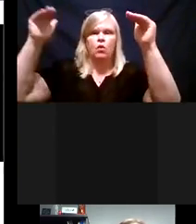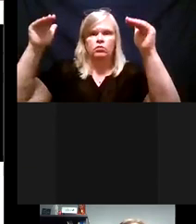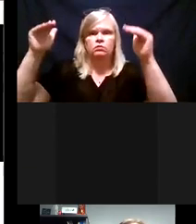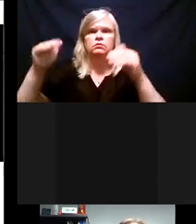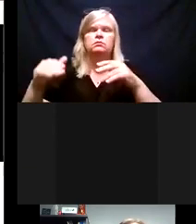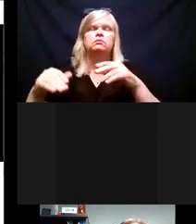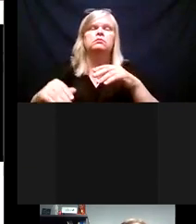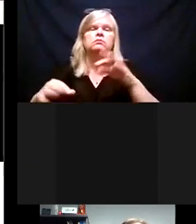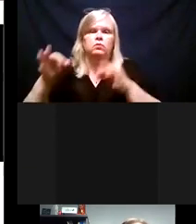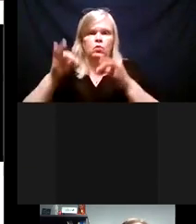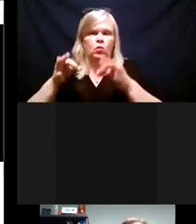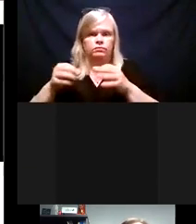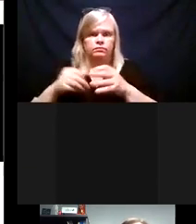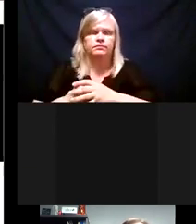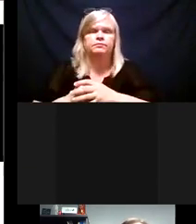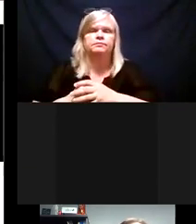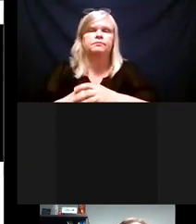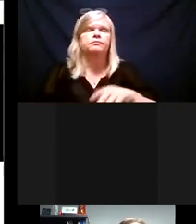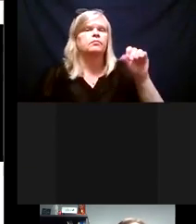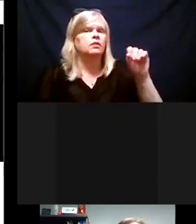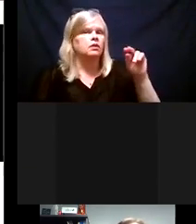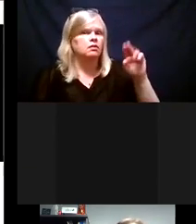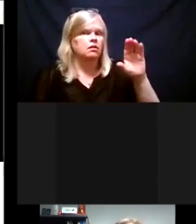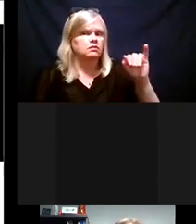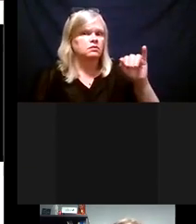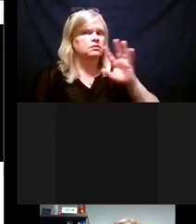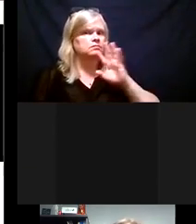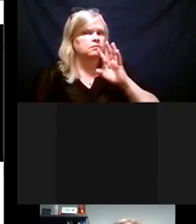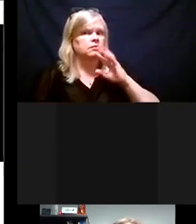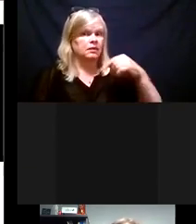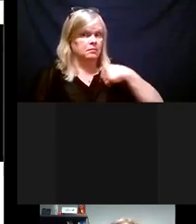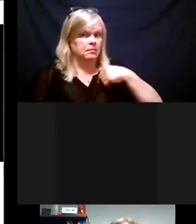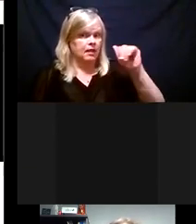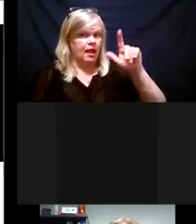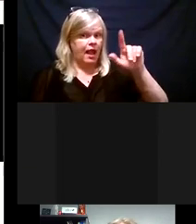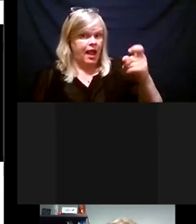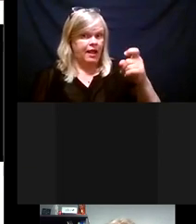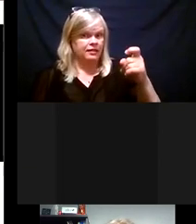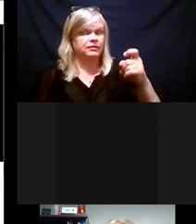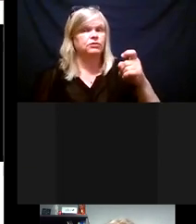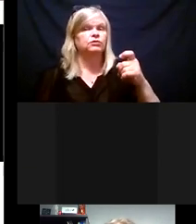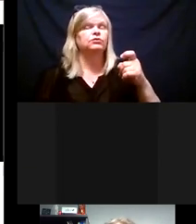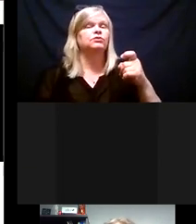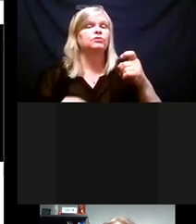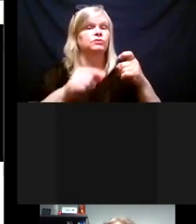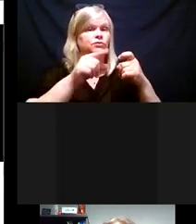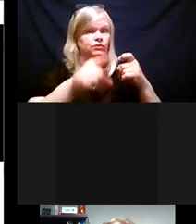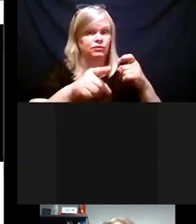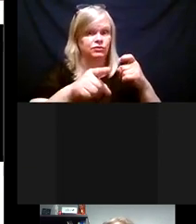Sonci: IF I WAS ALEX'S ATTORNEY IN THIS, I WOULD CERTAINLY ARGUE TO HAVE IT TRANSFERRED TO JUVENILE COURT.